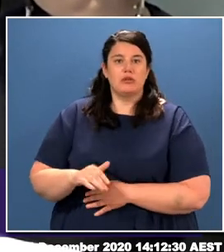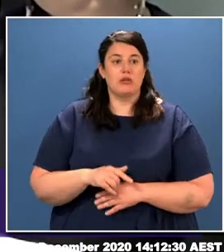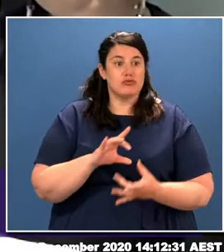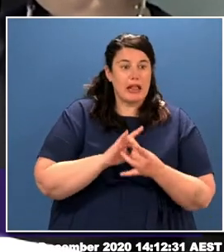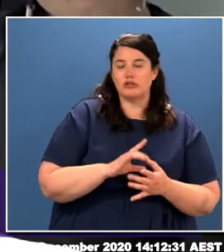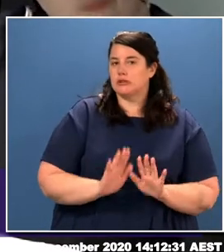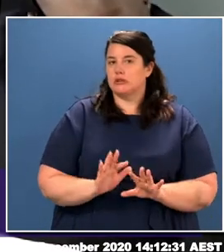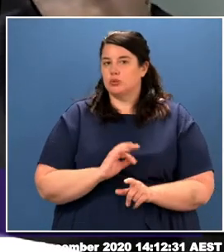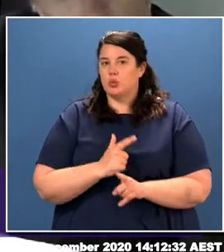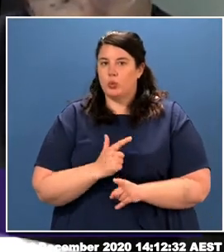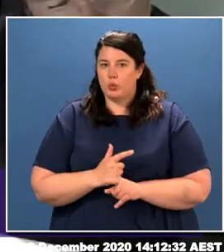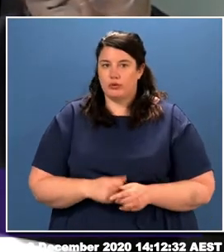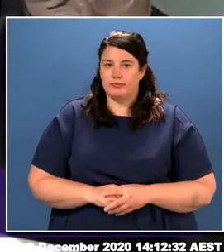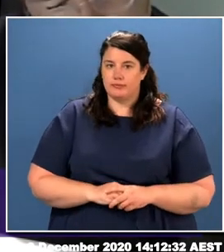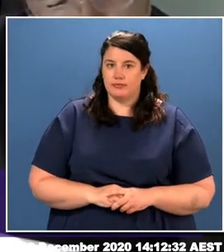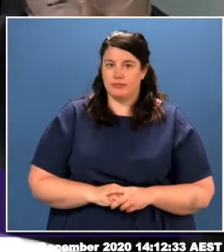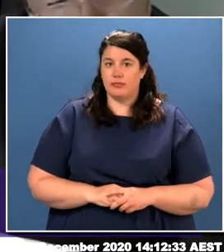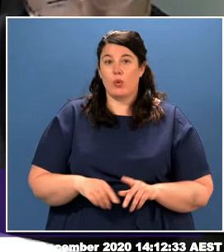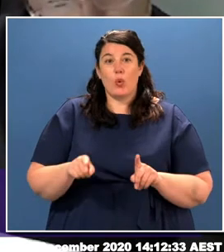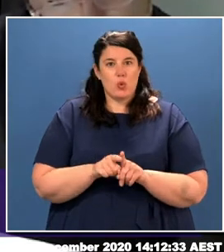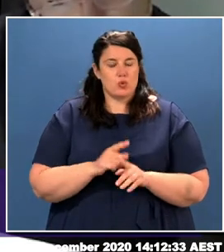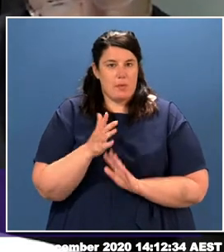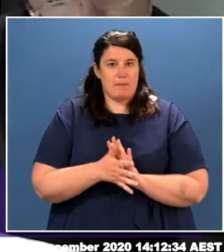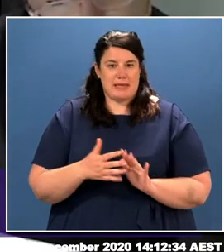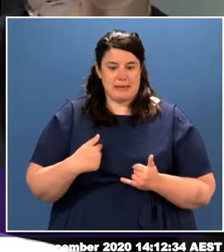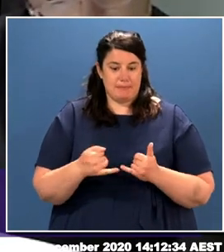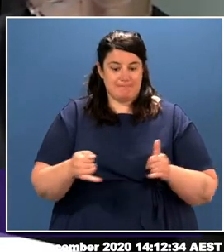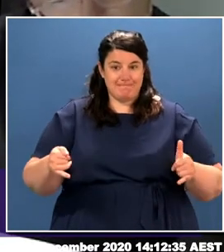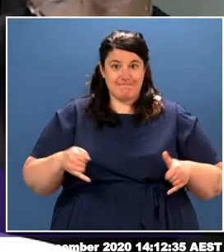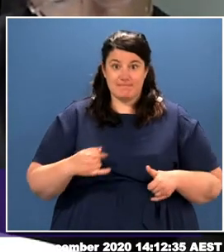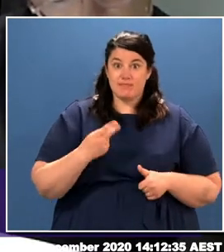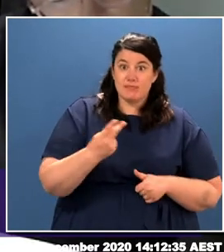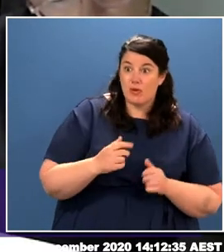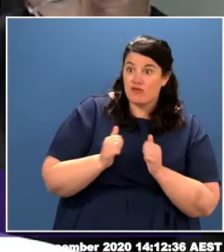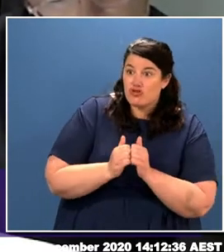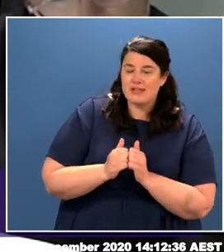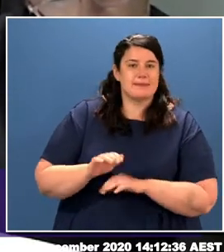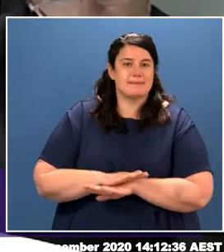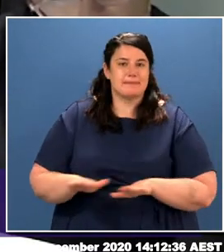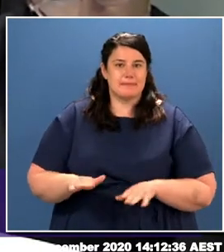and also that involves maintaining quite strict boundaries around work and personal life.